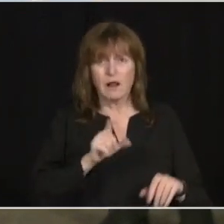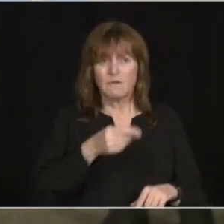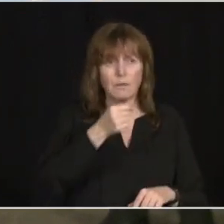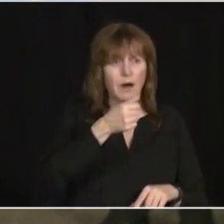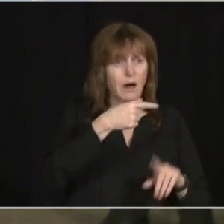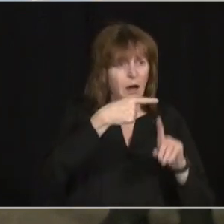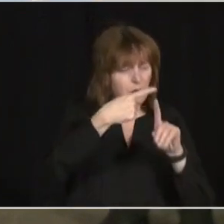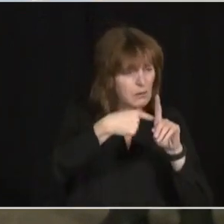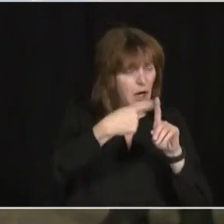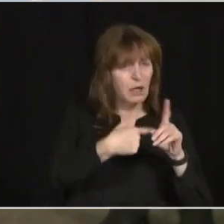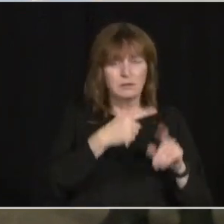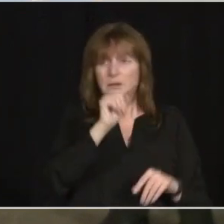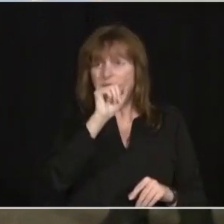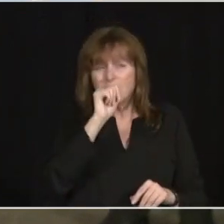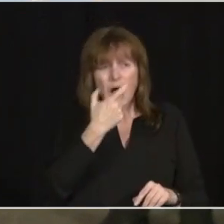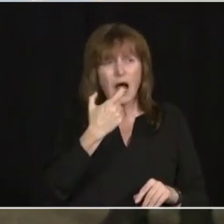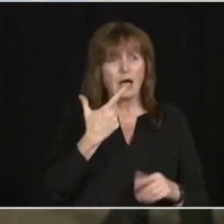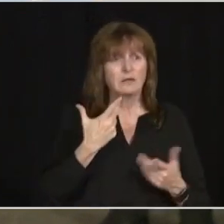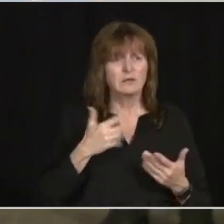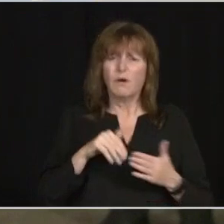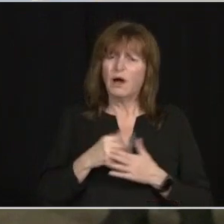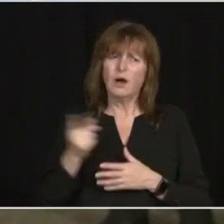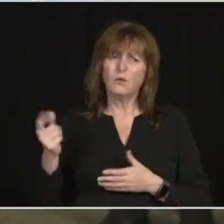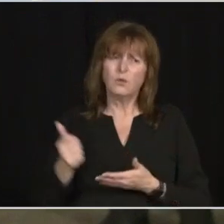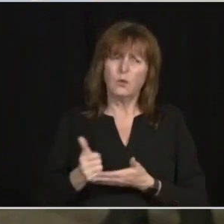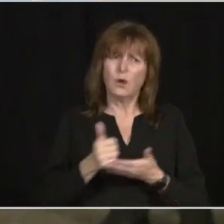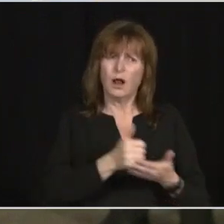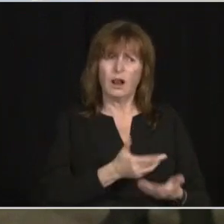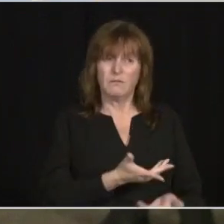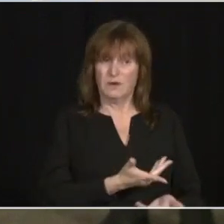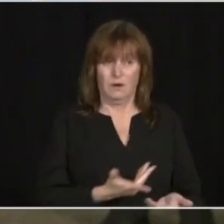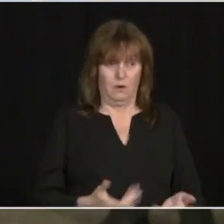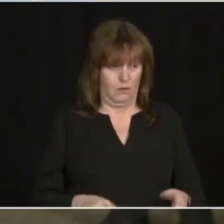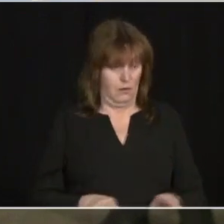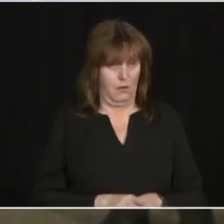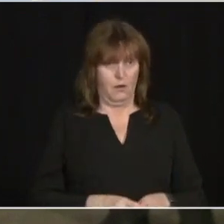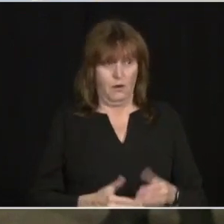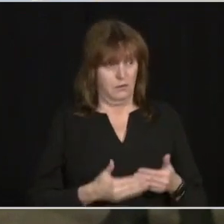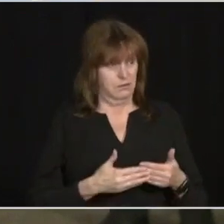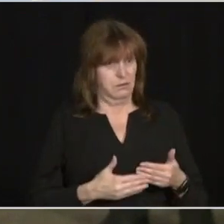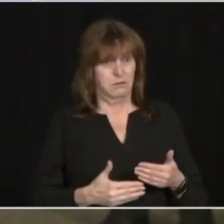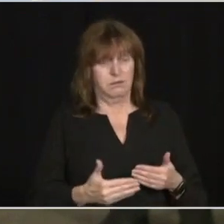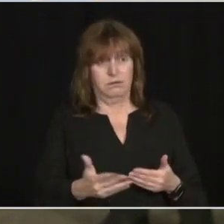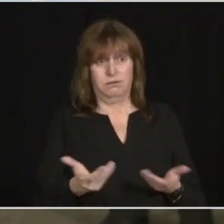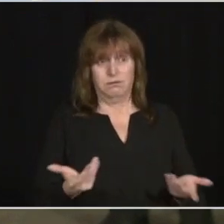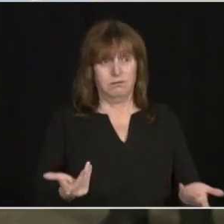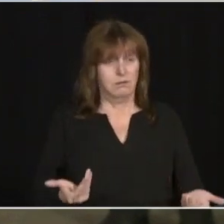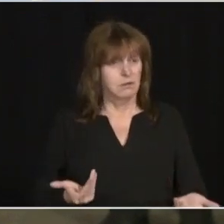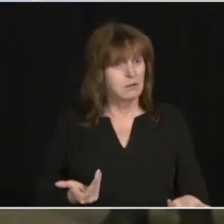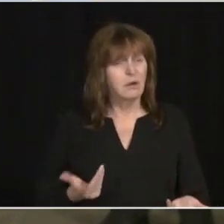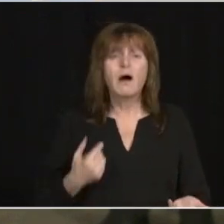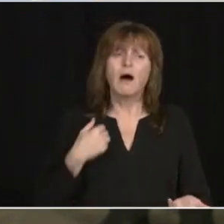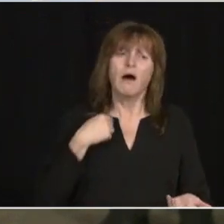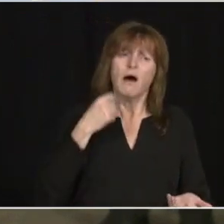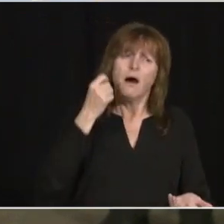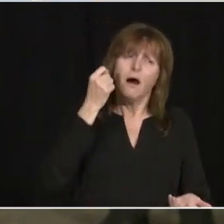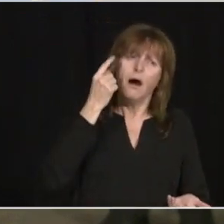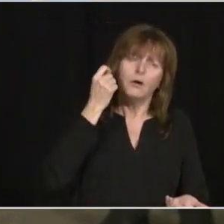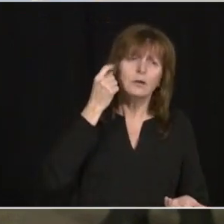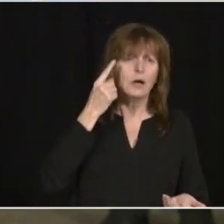help prevent them from closing during this time, independent of any talks that are happening with municipalities and the federal government?